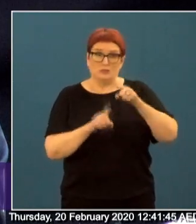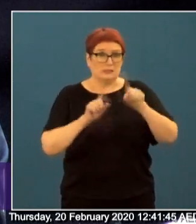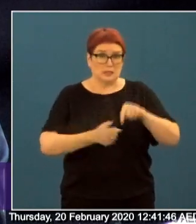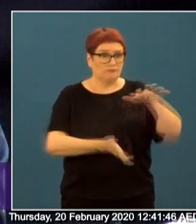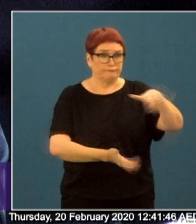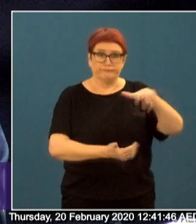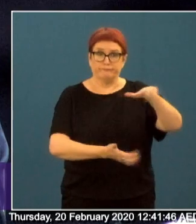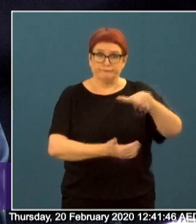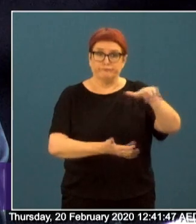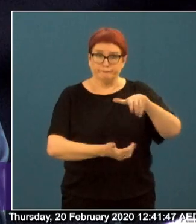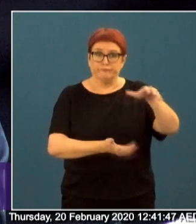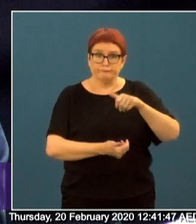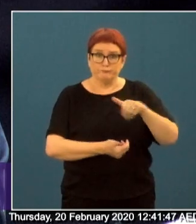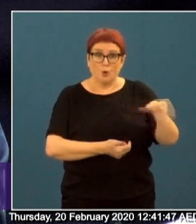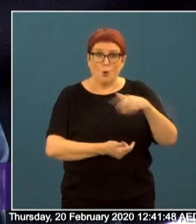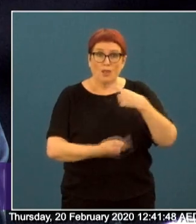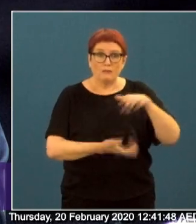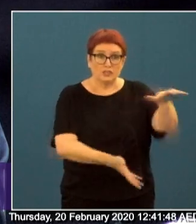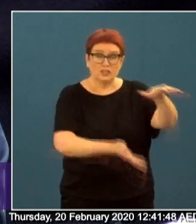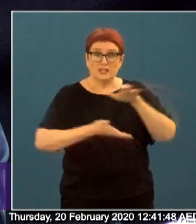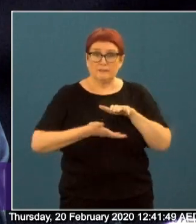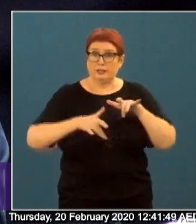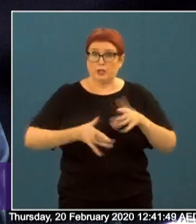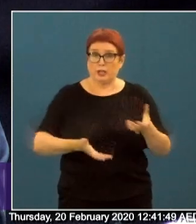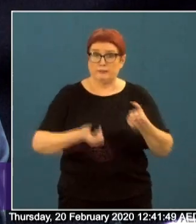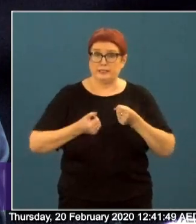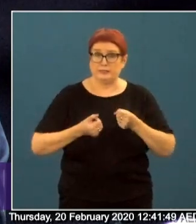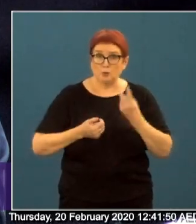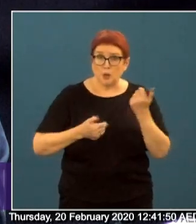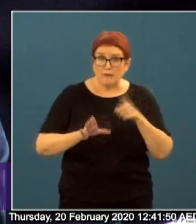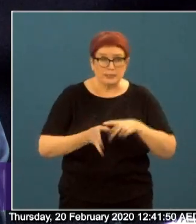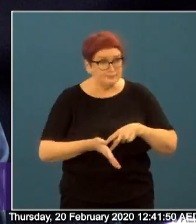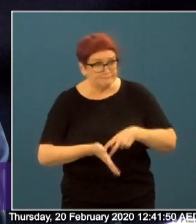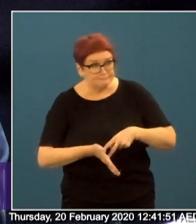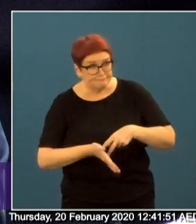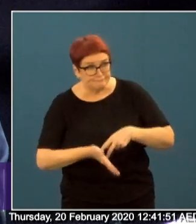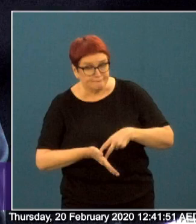And the project is only a five-year project. So there's an incredible logistic difficulty